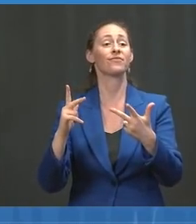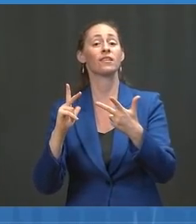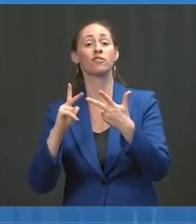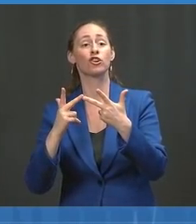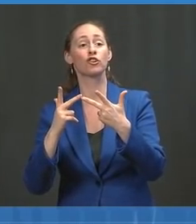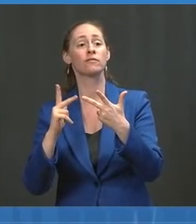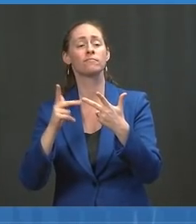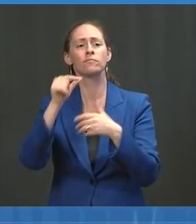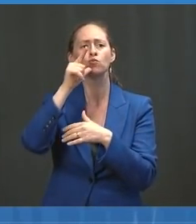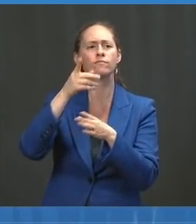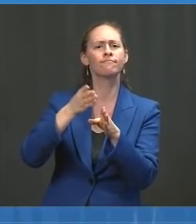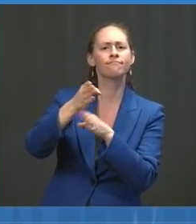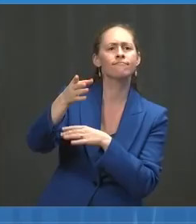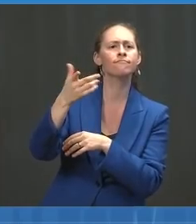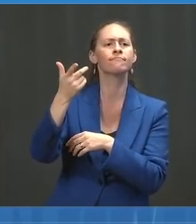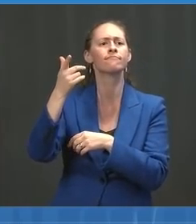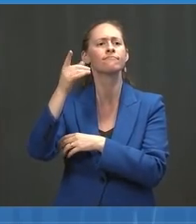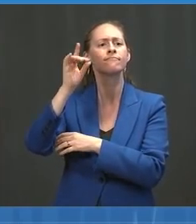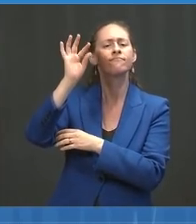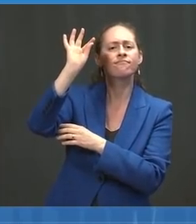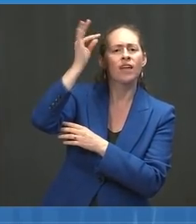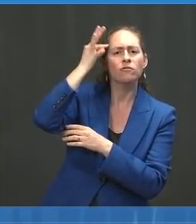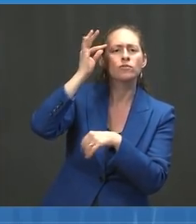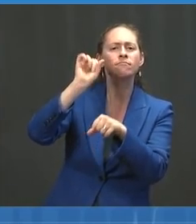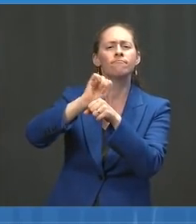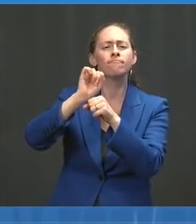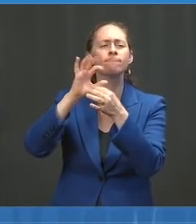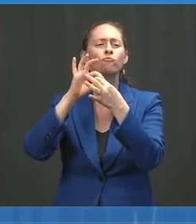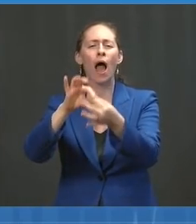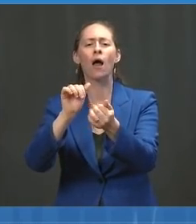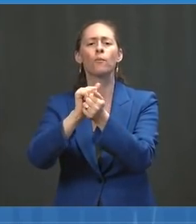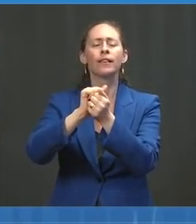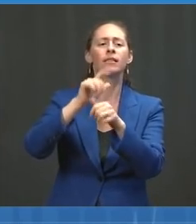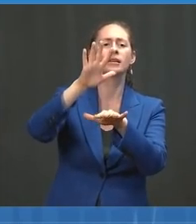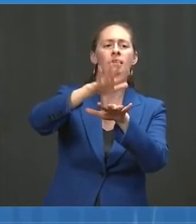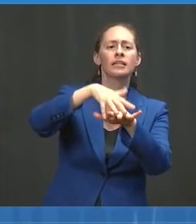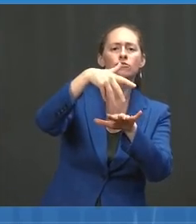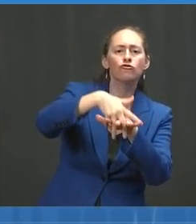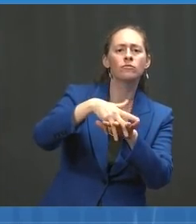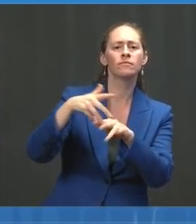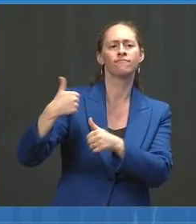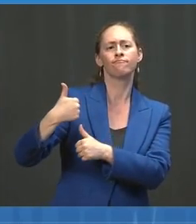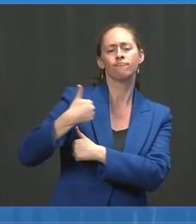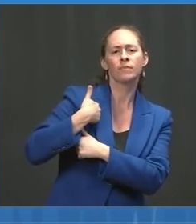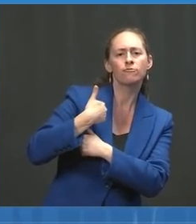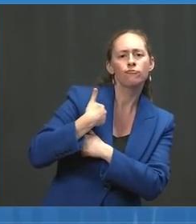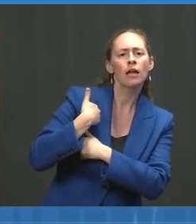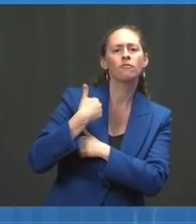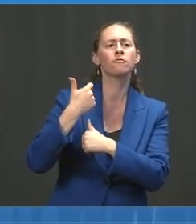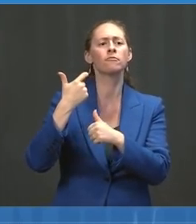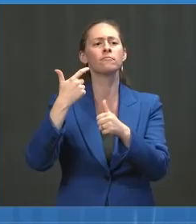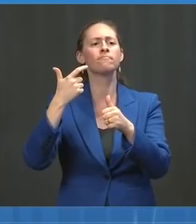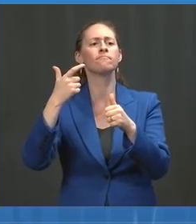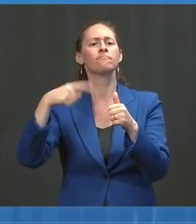including the VA, Indian Health Services, and the Public Health Service Corps. And just last week,